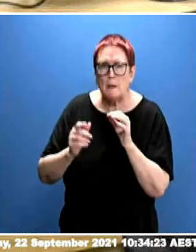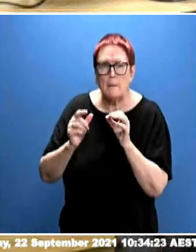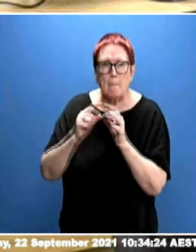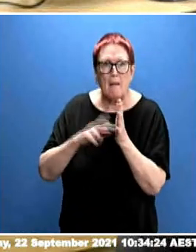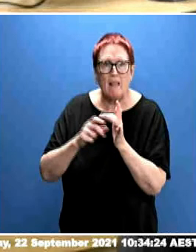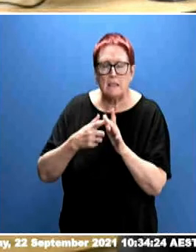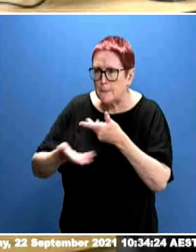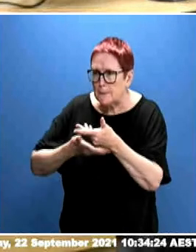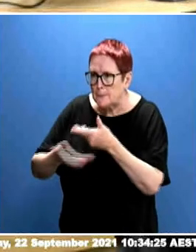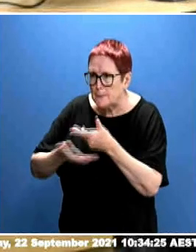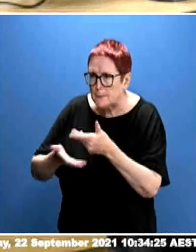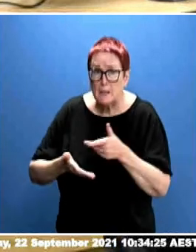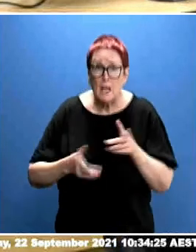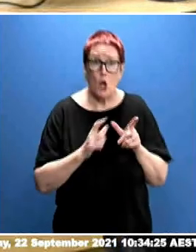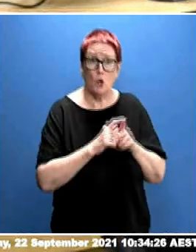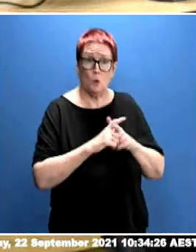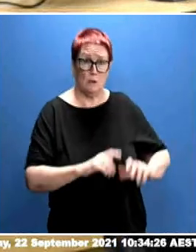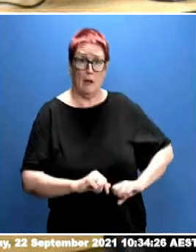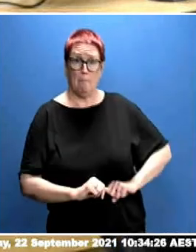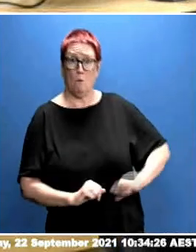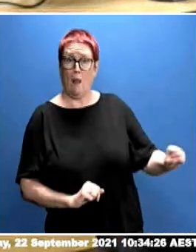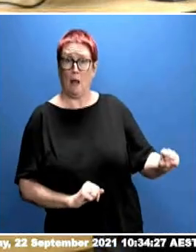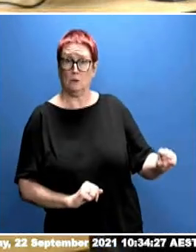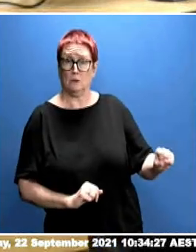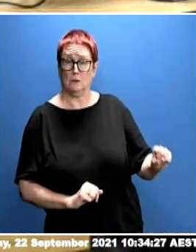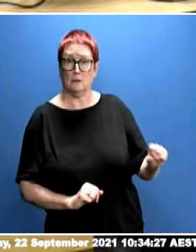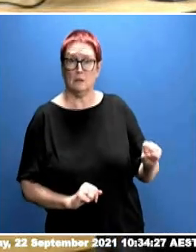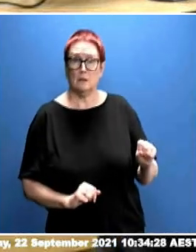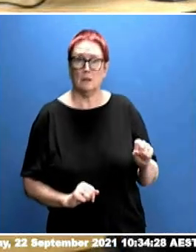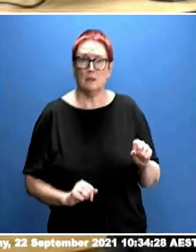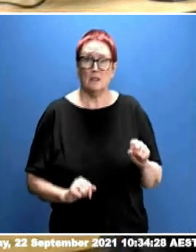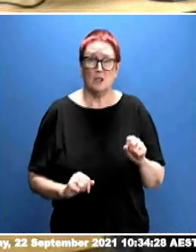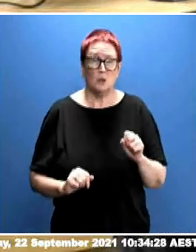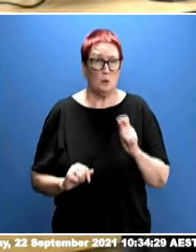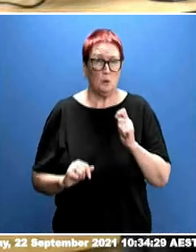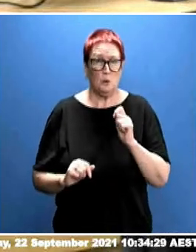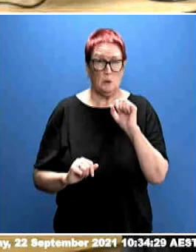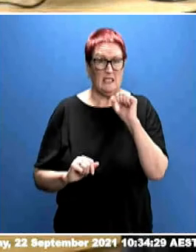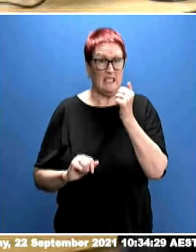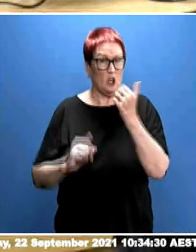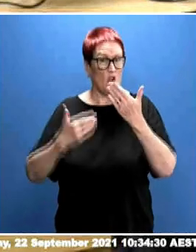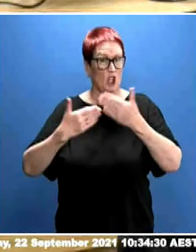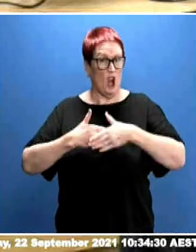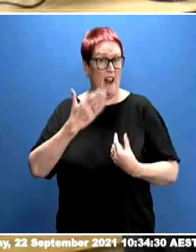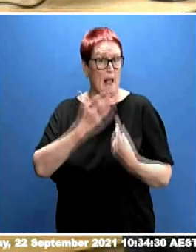And she pulled the tube out, and this was like getting onto about 6 o'clock at night.